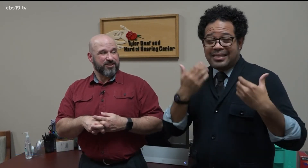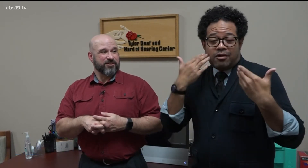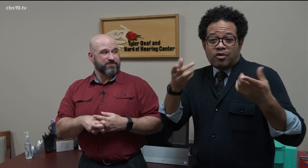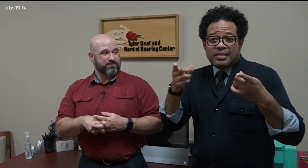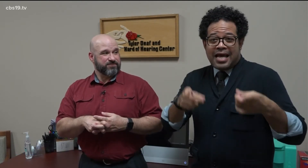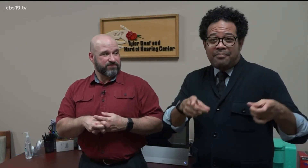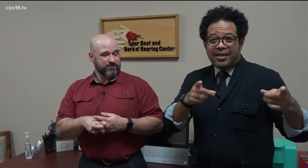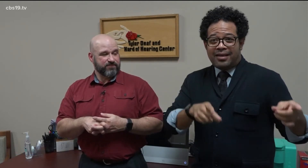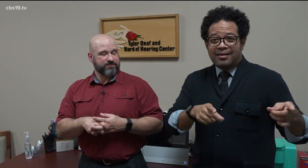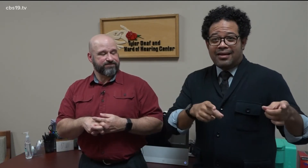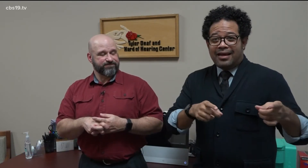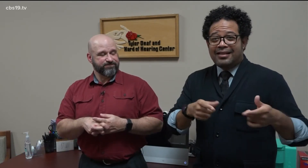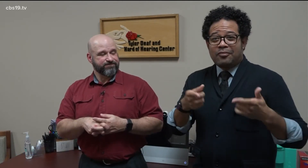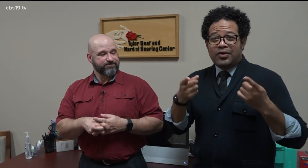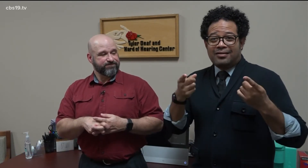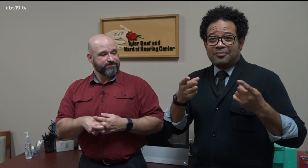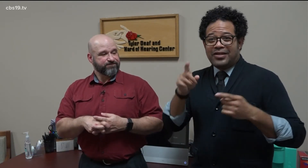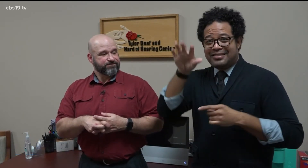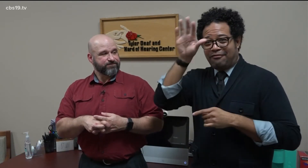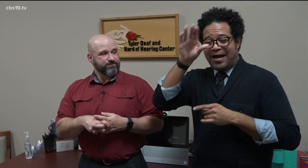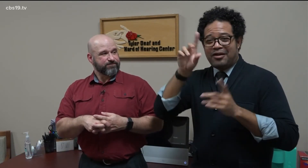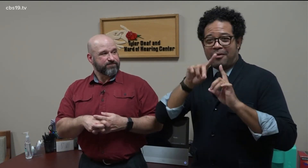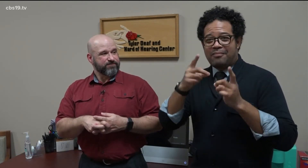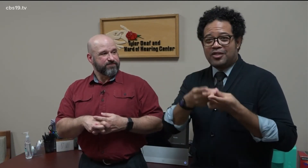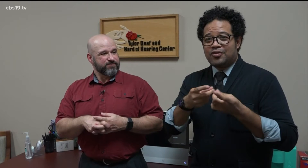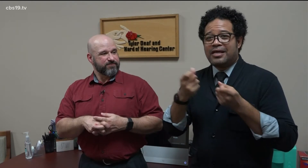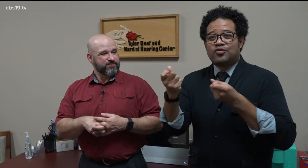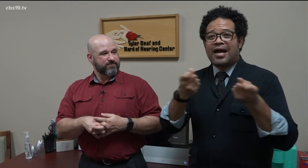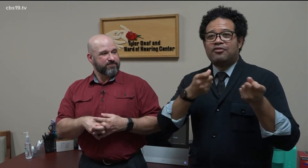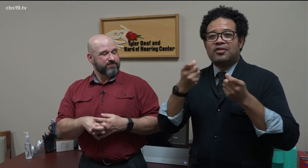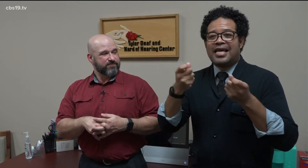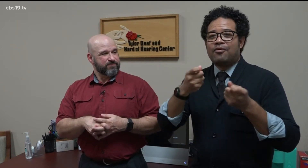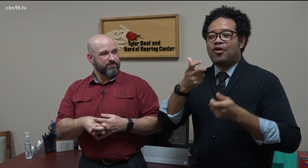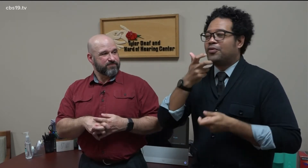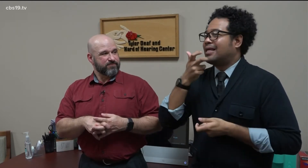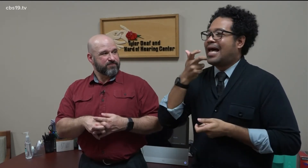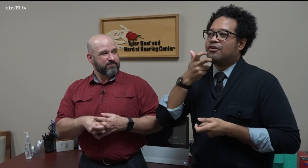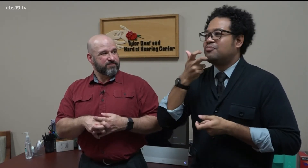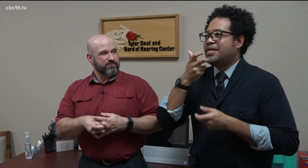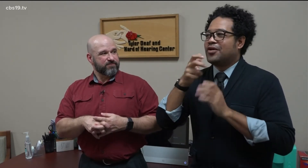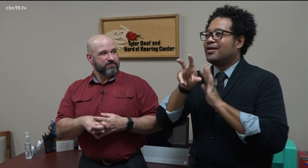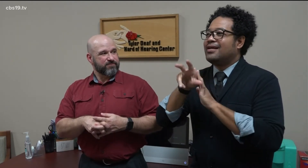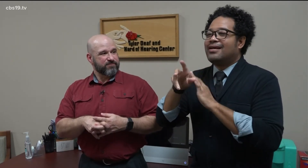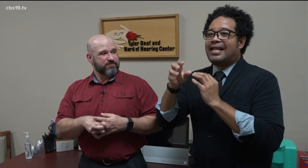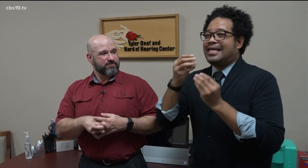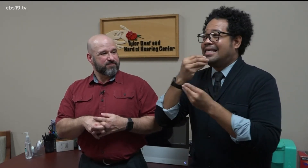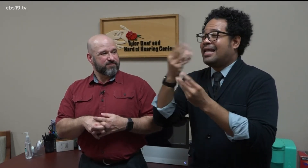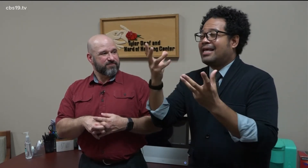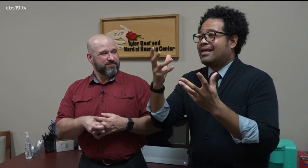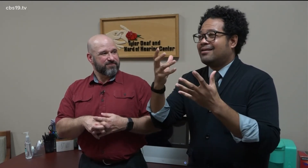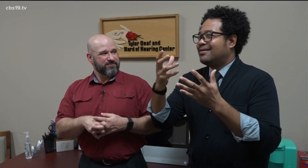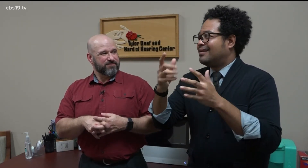but they don't know what's happening. And then what? What is the fire department? Do they drive through the neighborhood with a loudspeaker like yelling?